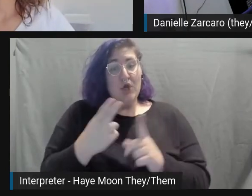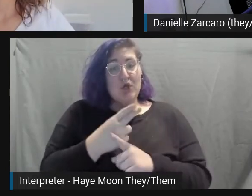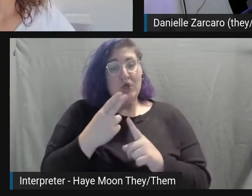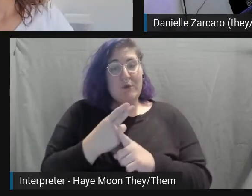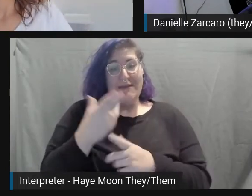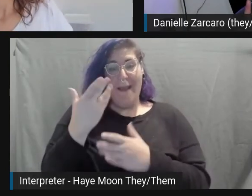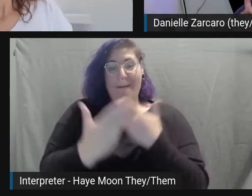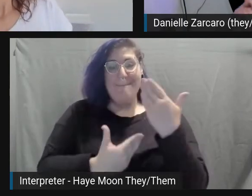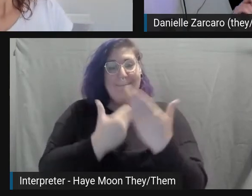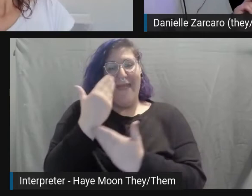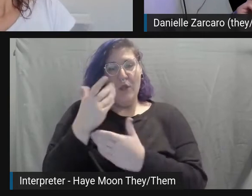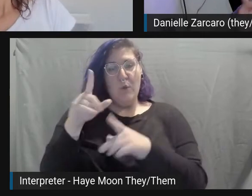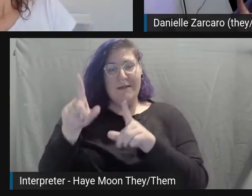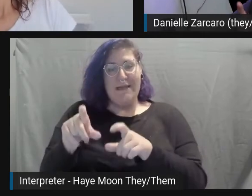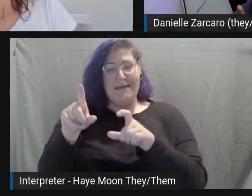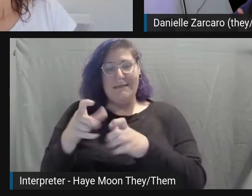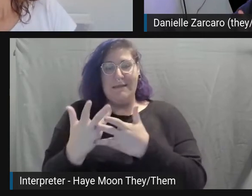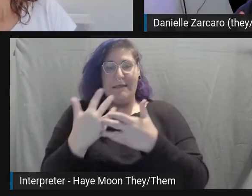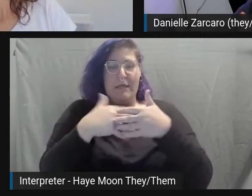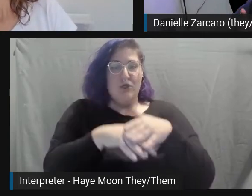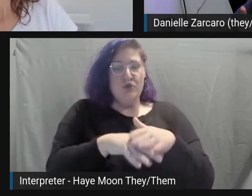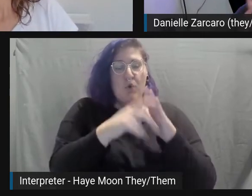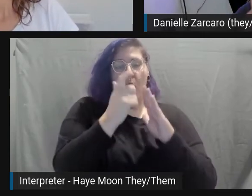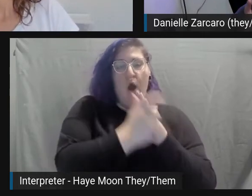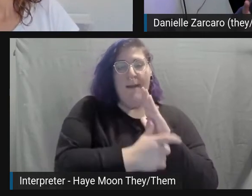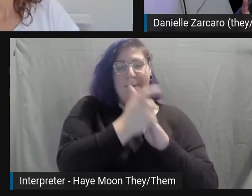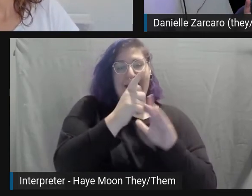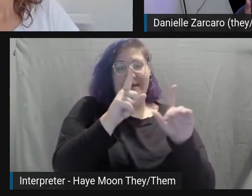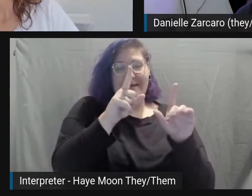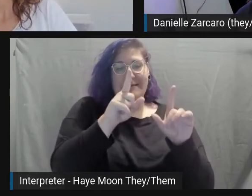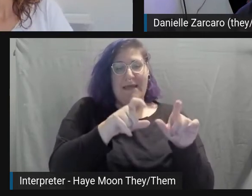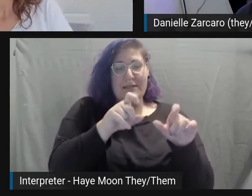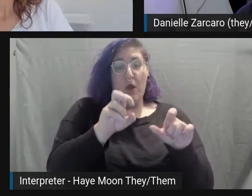I think that it's more side by side, right? You're doing two at once.